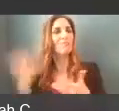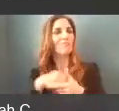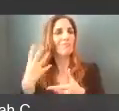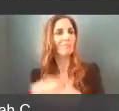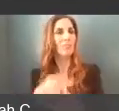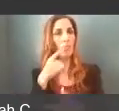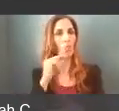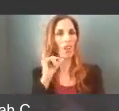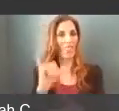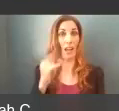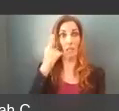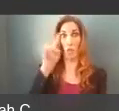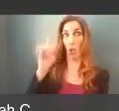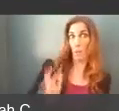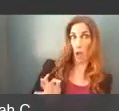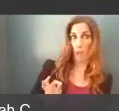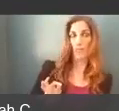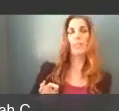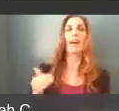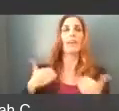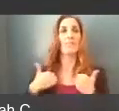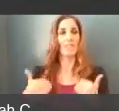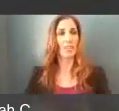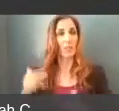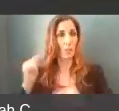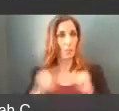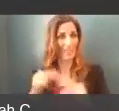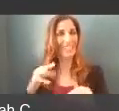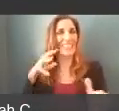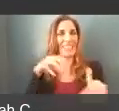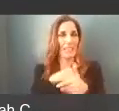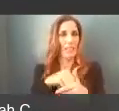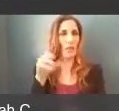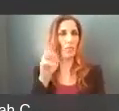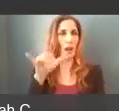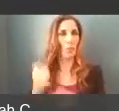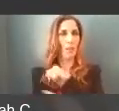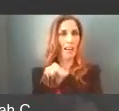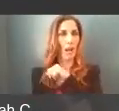with a physical location in Montgomery County, Pennsylvania. They must have been in operation